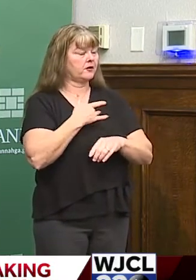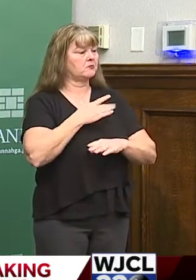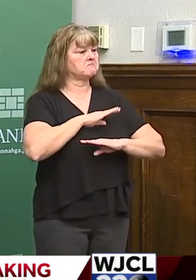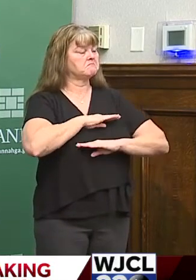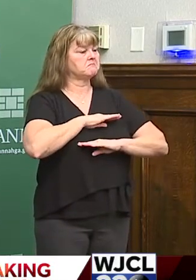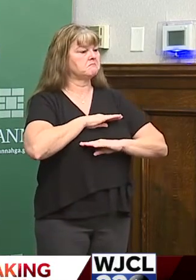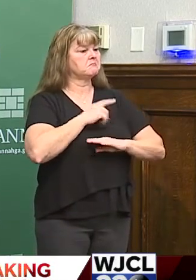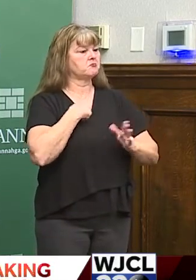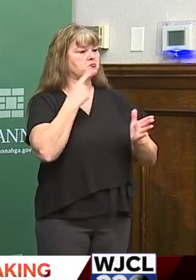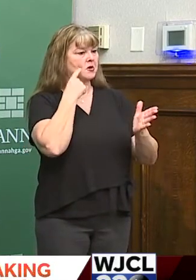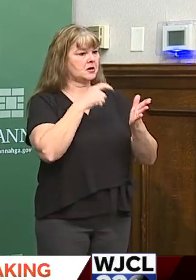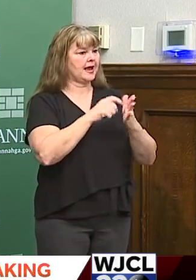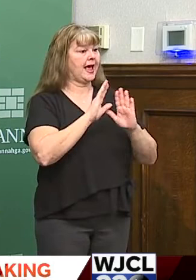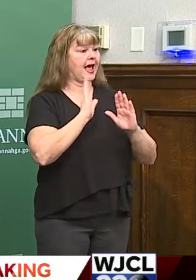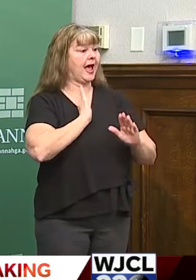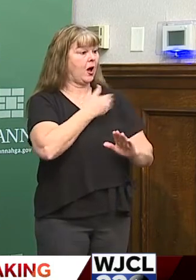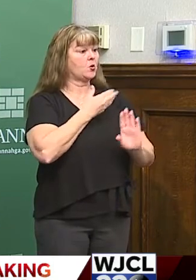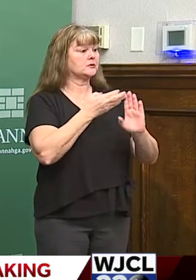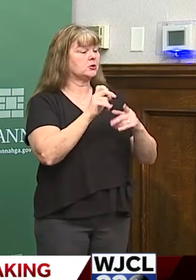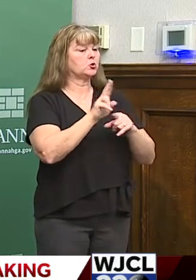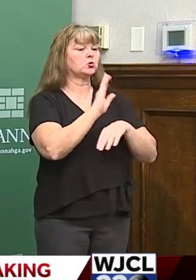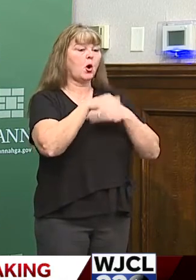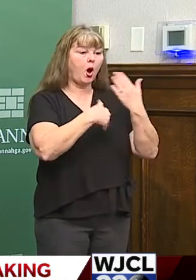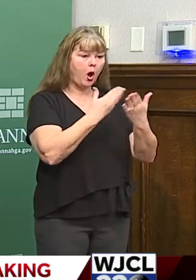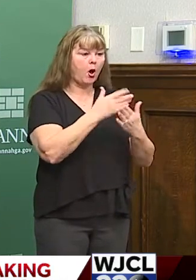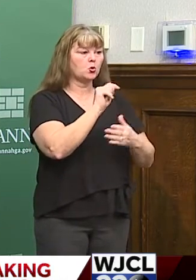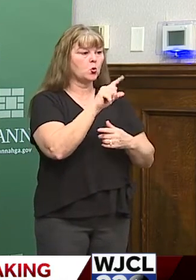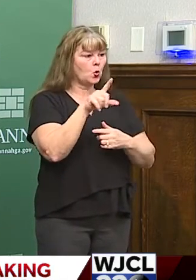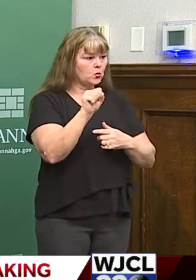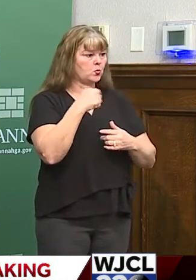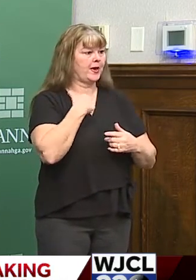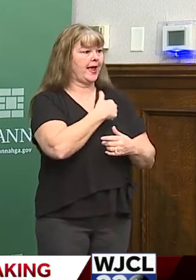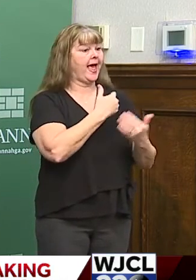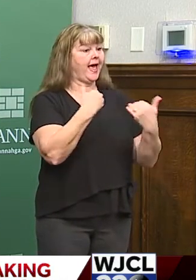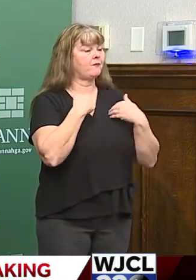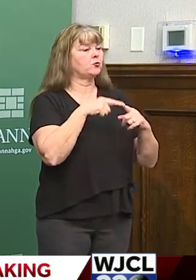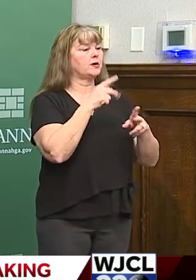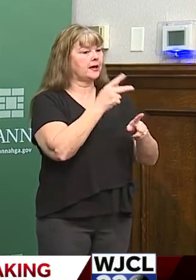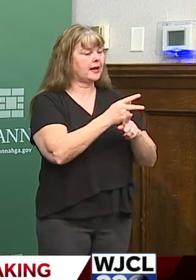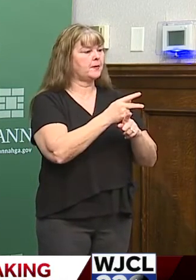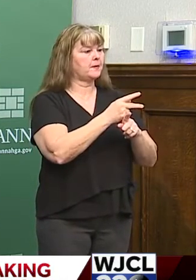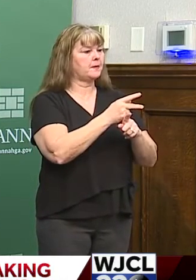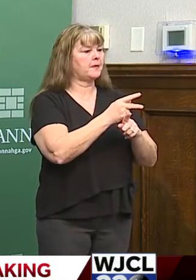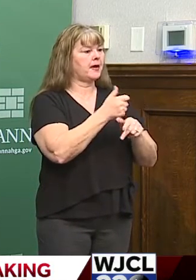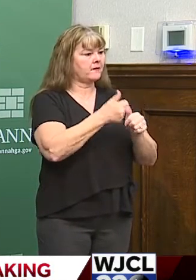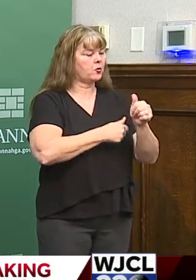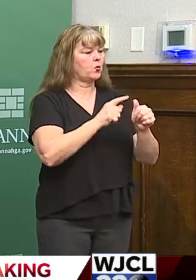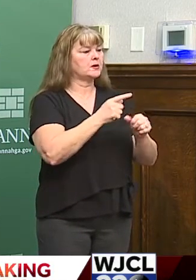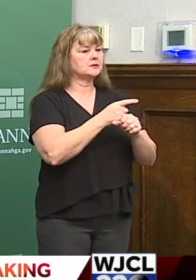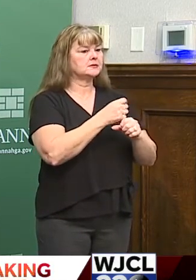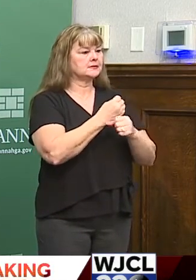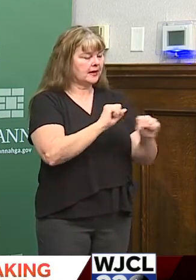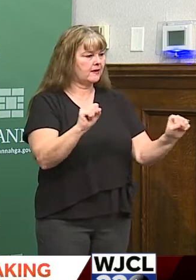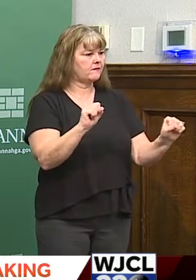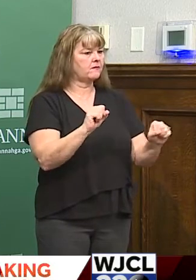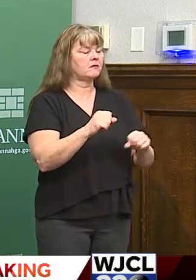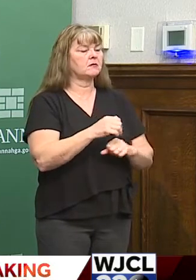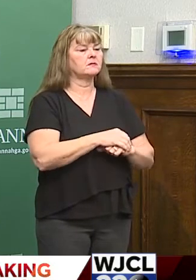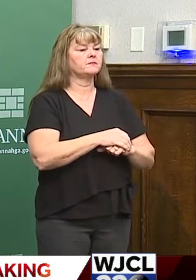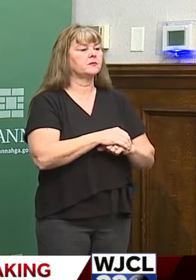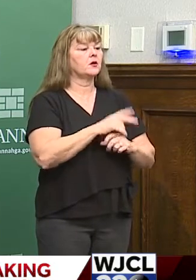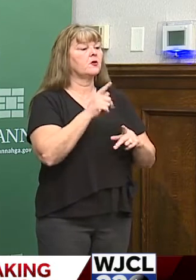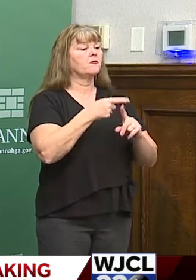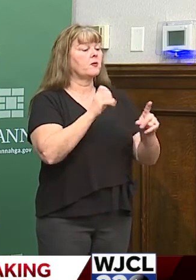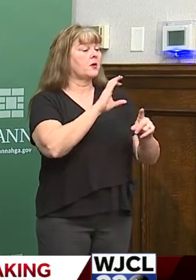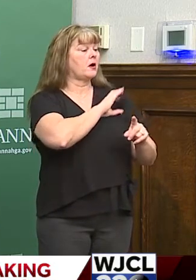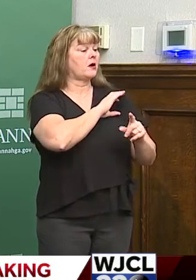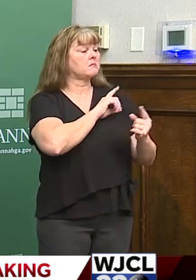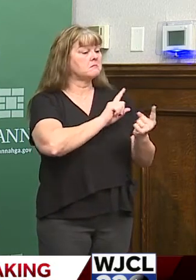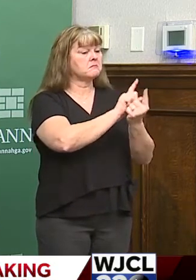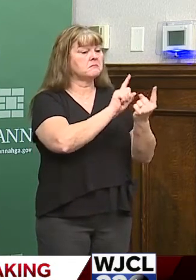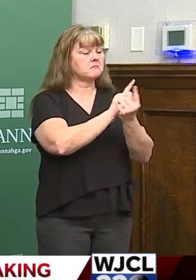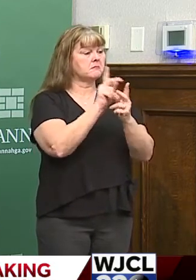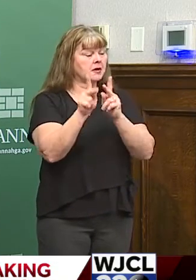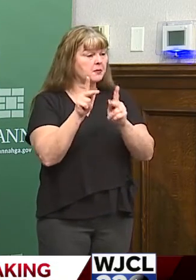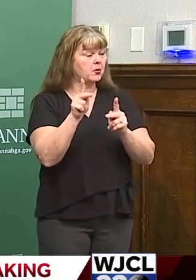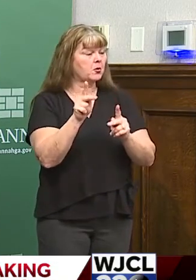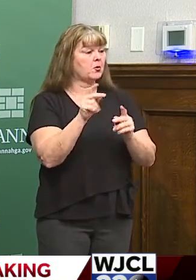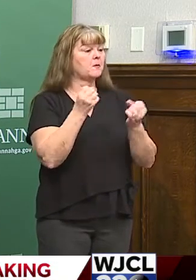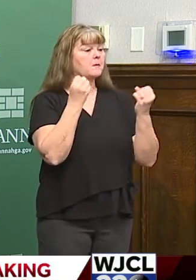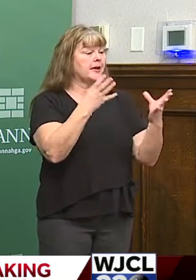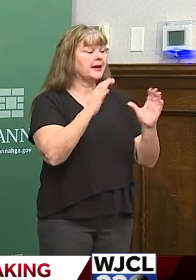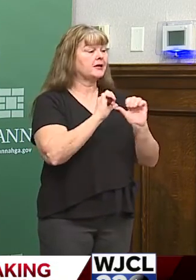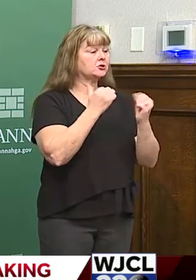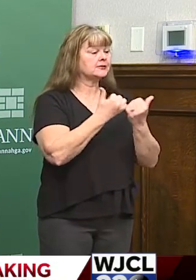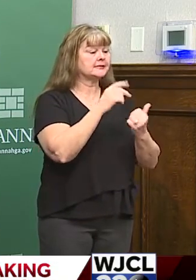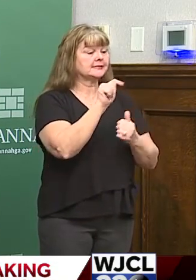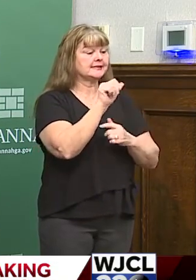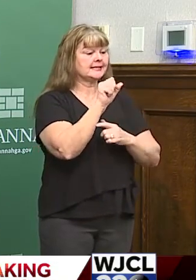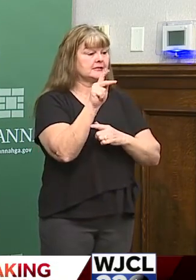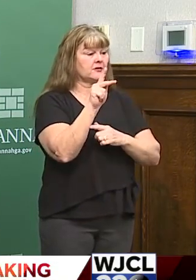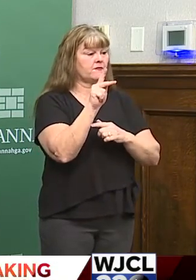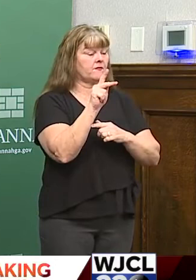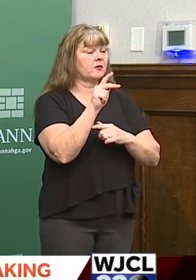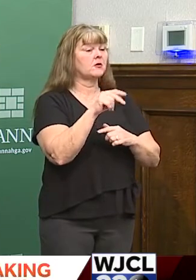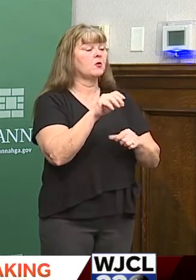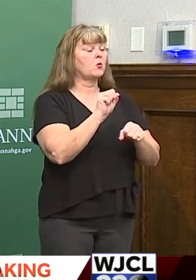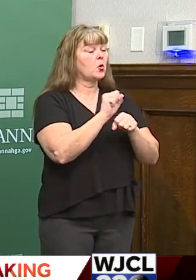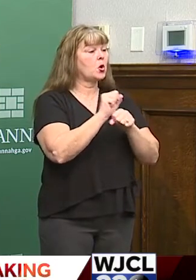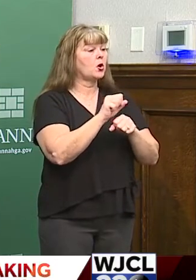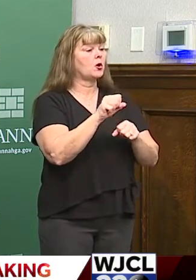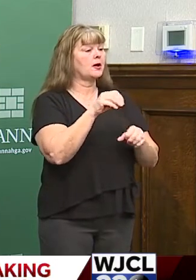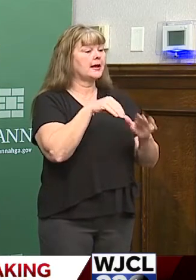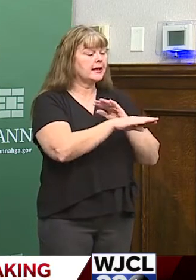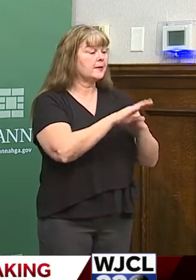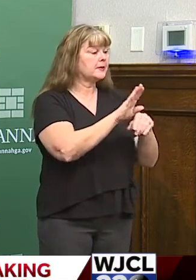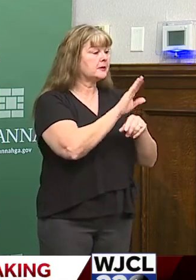I SLEEP WELL AT NIGHT RECOGNIZING THAT OUR CITY IS USING ALL THE TOOLS IN OUR ARSENAL, ALL OF THEM, FROM OFFICERS WALKING UP TO PEOPLE, THAT IS GOING INTO BUSINESSES